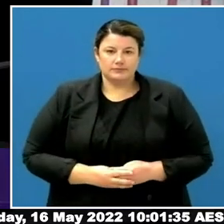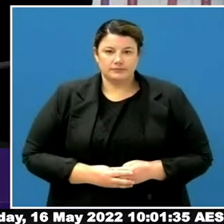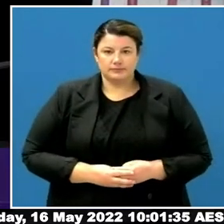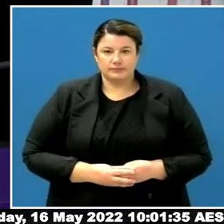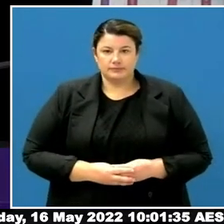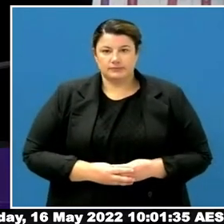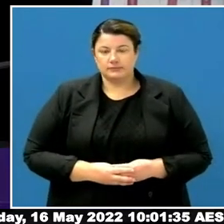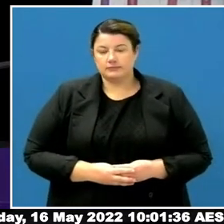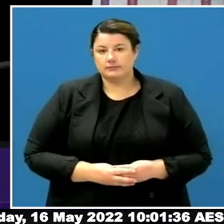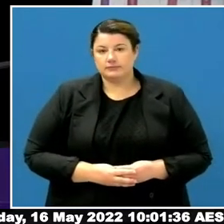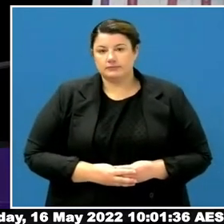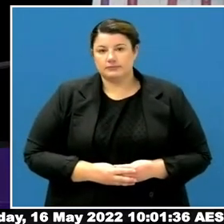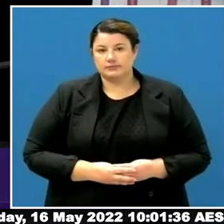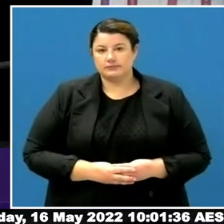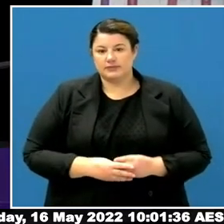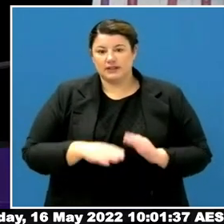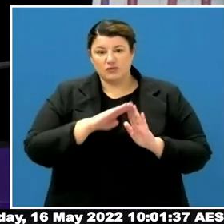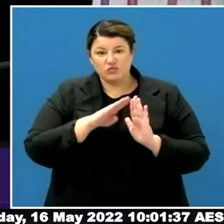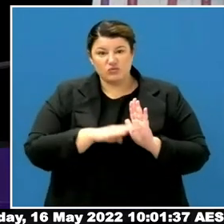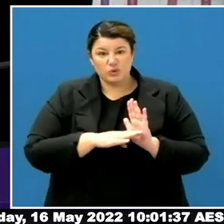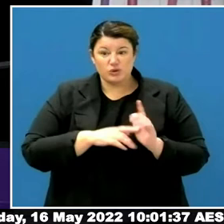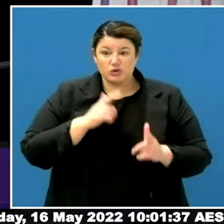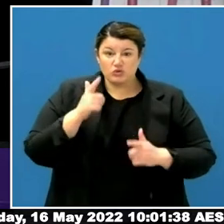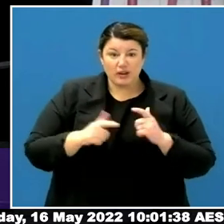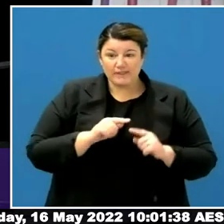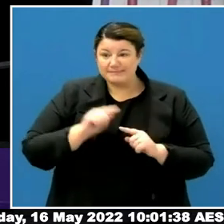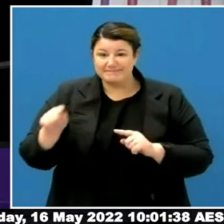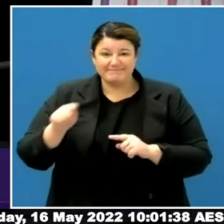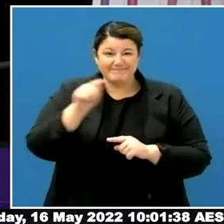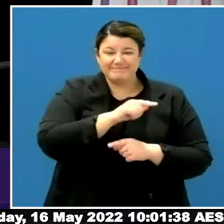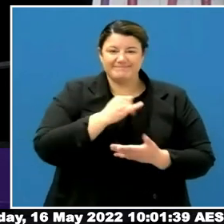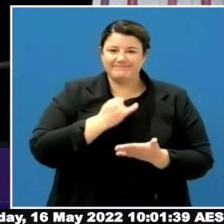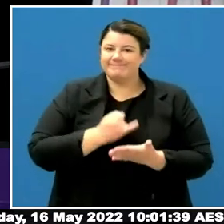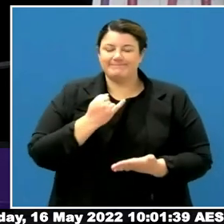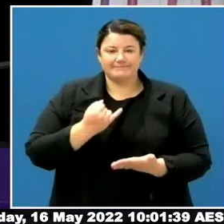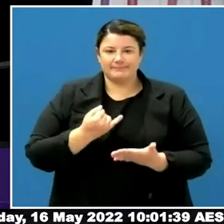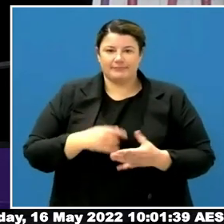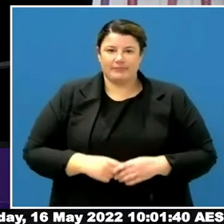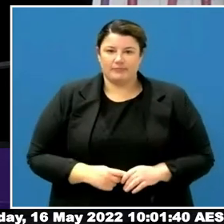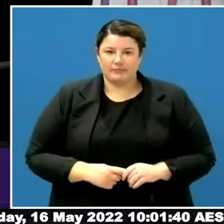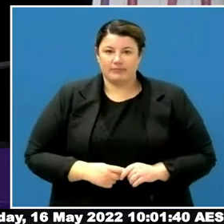The restrictions on movement Associated with the pandemic and the continuing spread of the